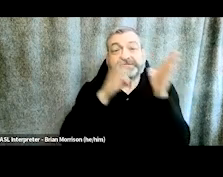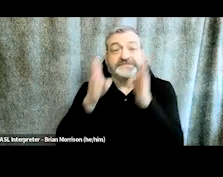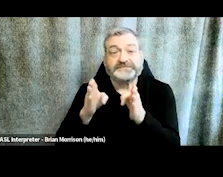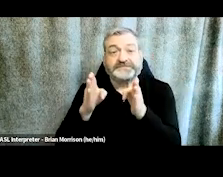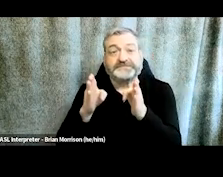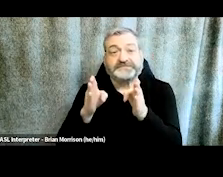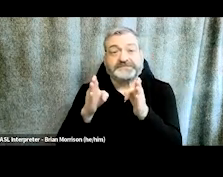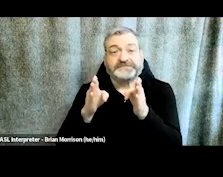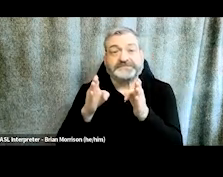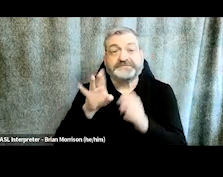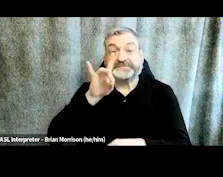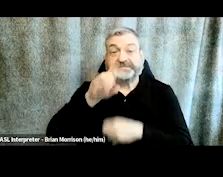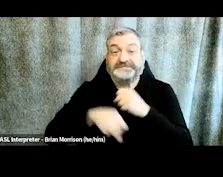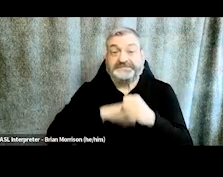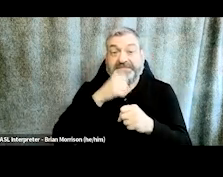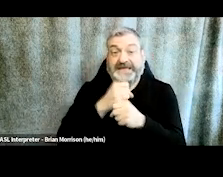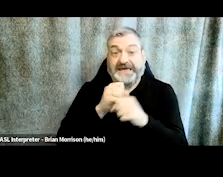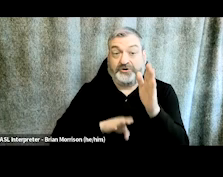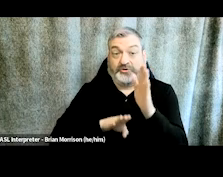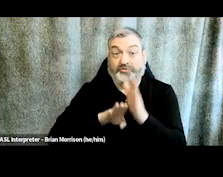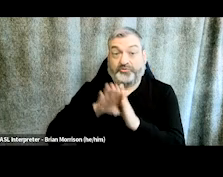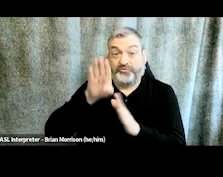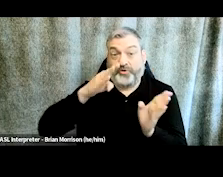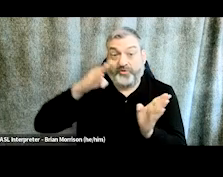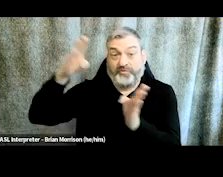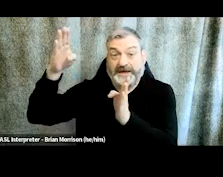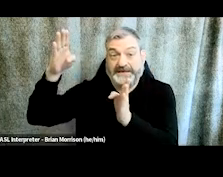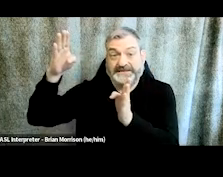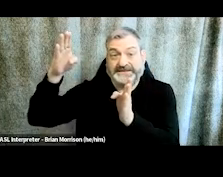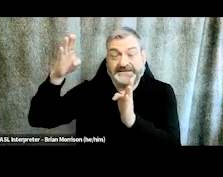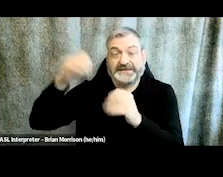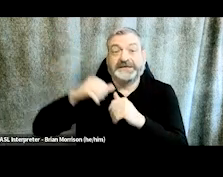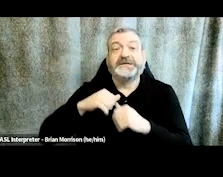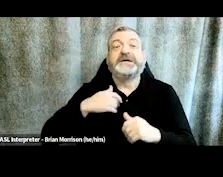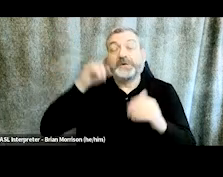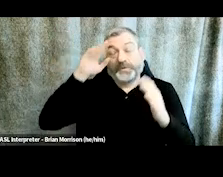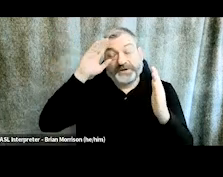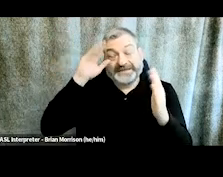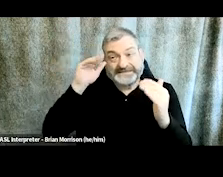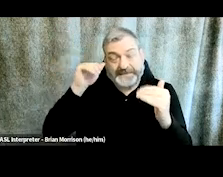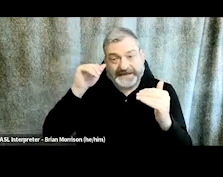year growth rate, the proportion of adult Internet users we are expecting 47%